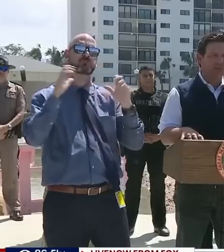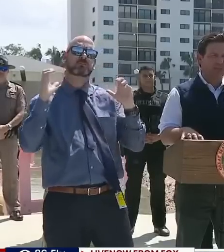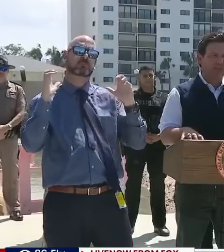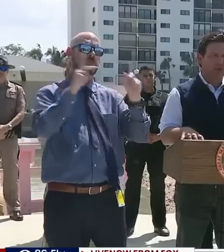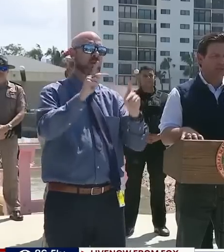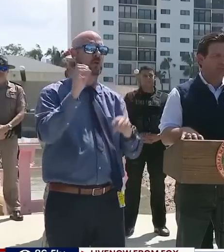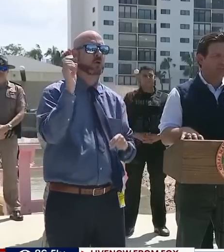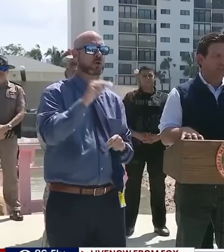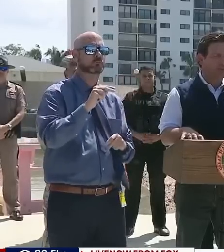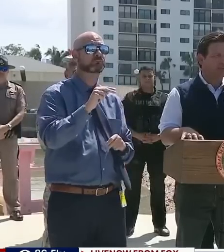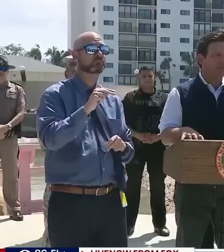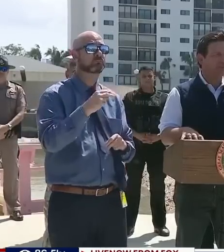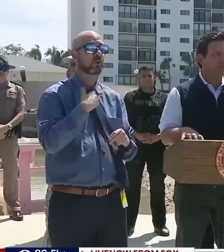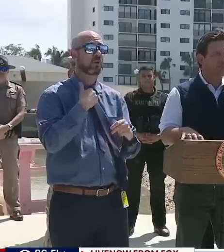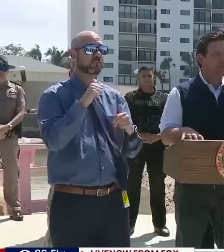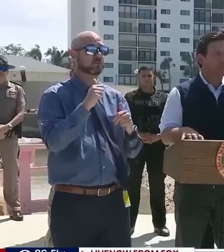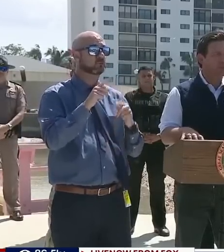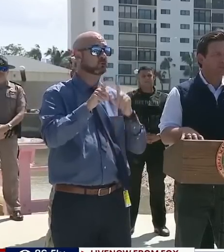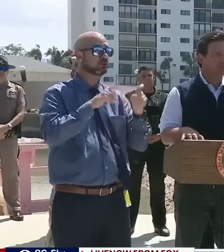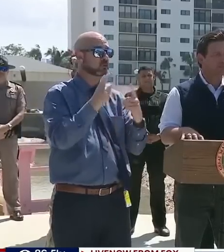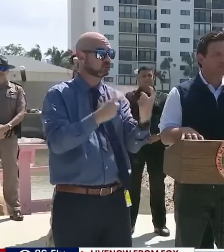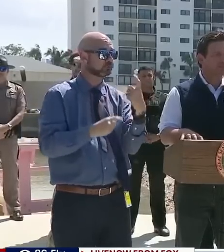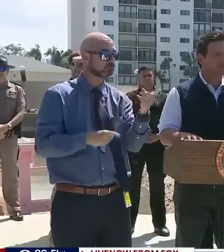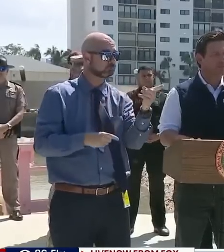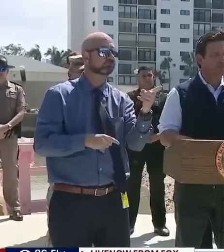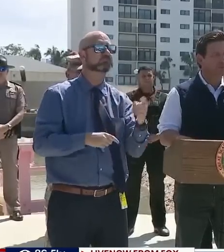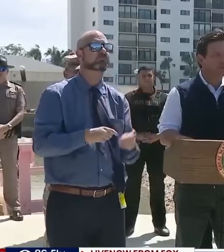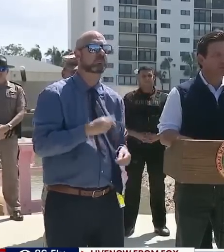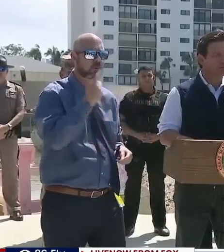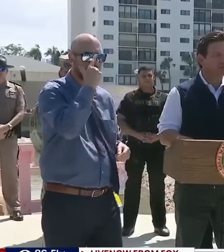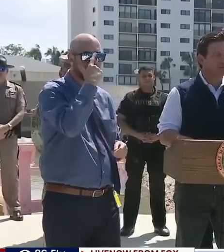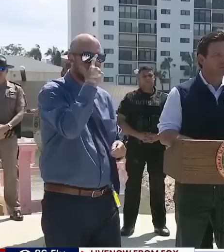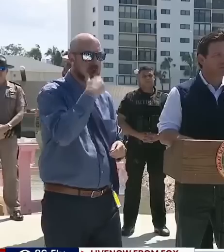thousands of people. are working very Hard at reconnecting everybody with